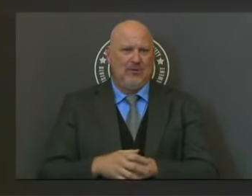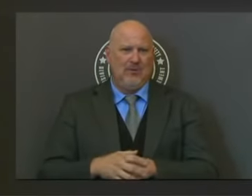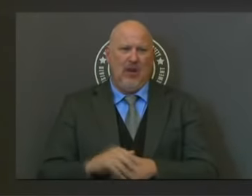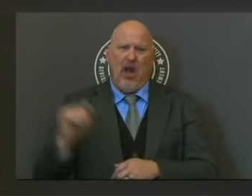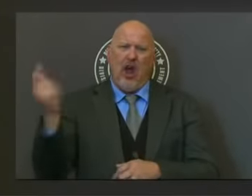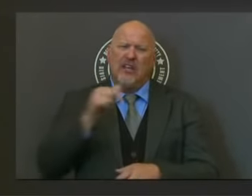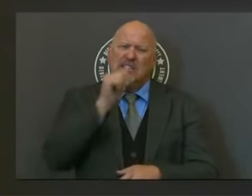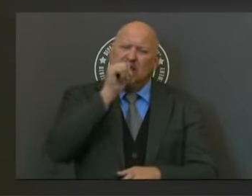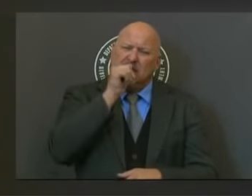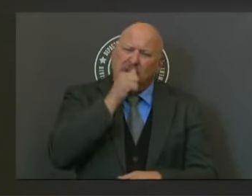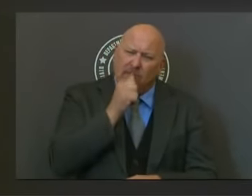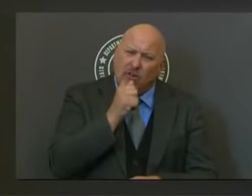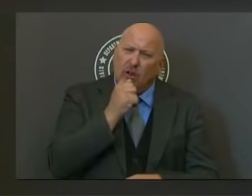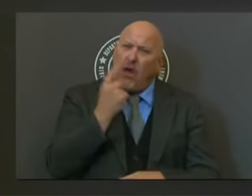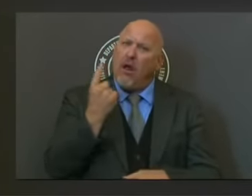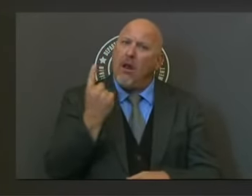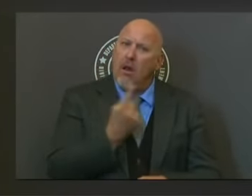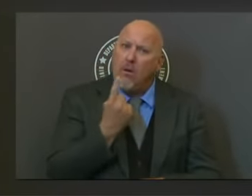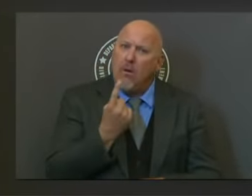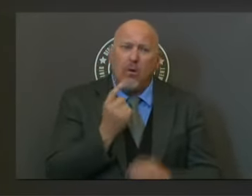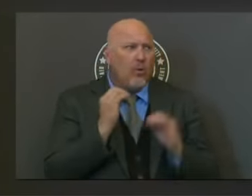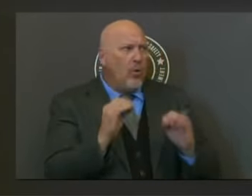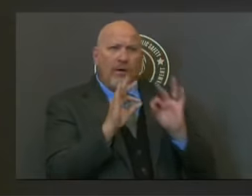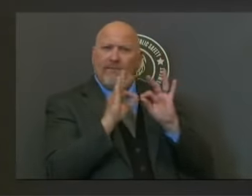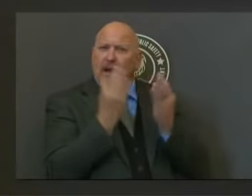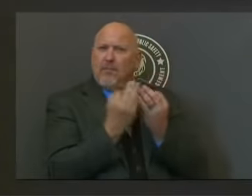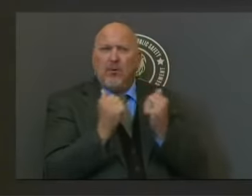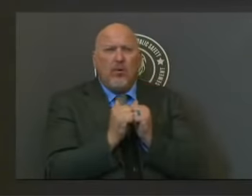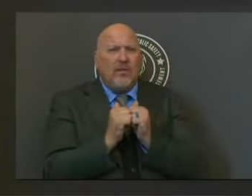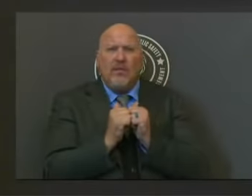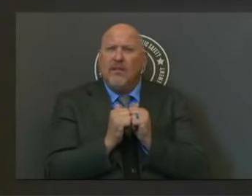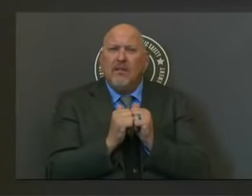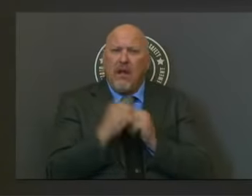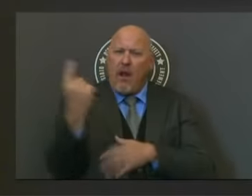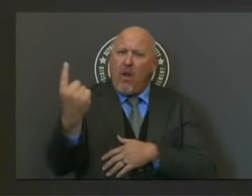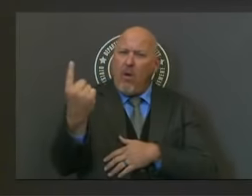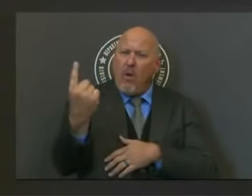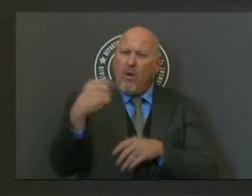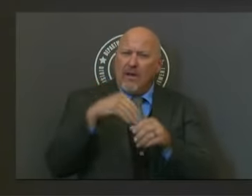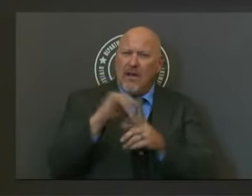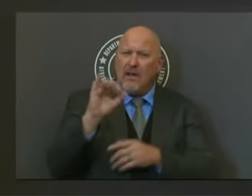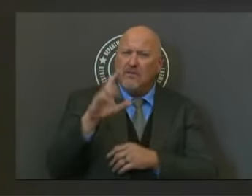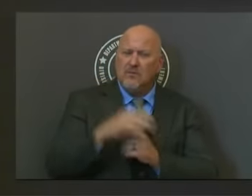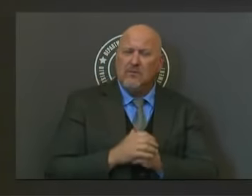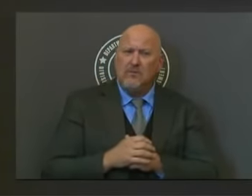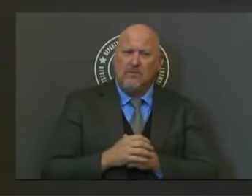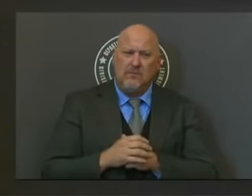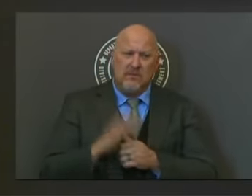their friends nearby many you